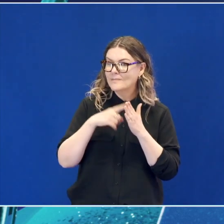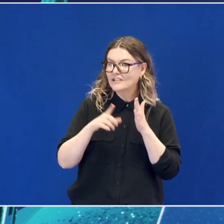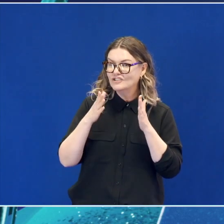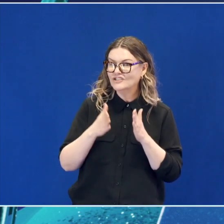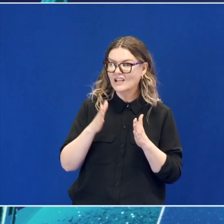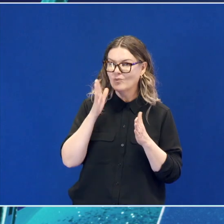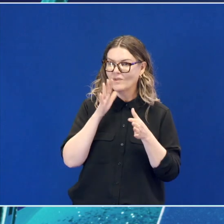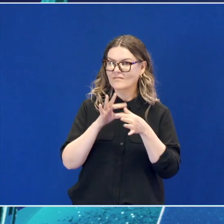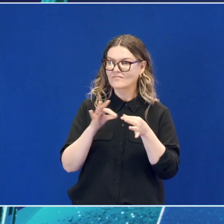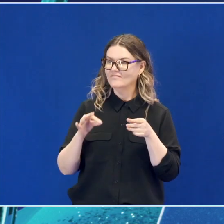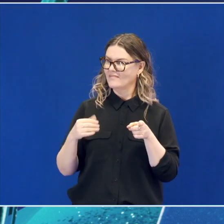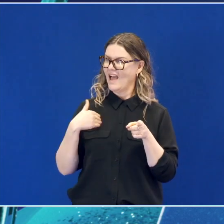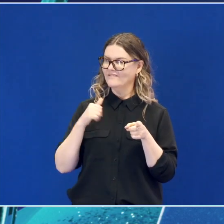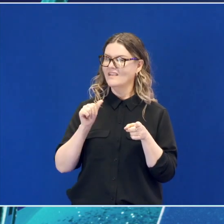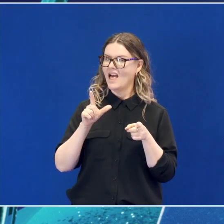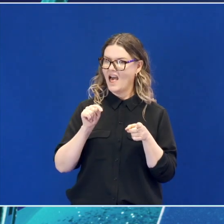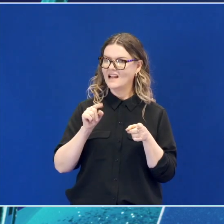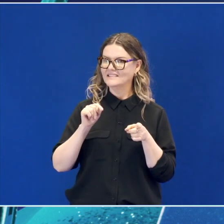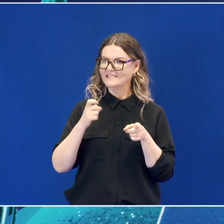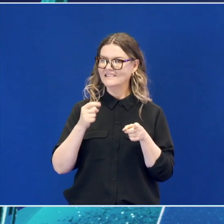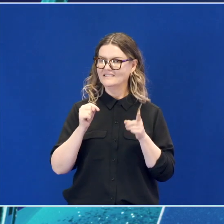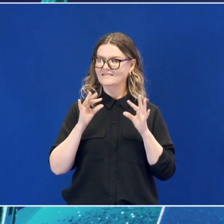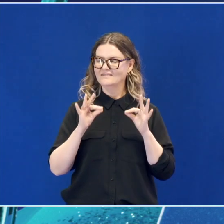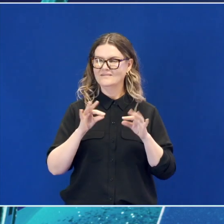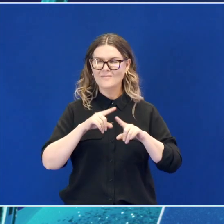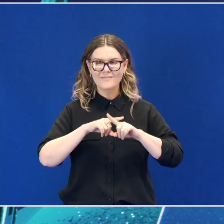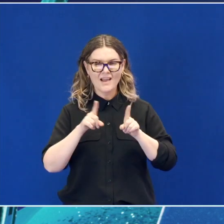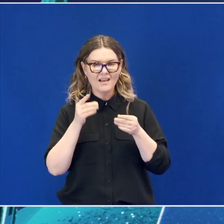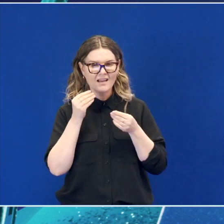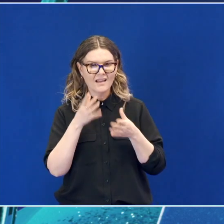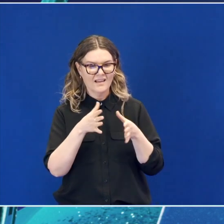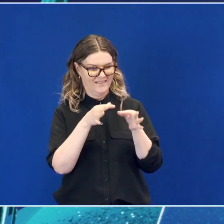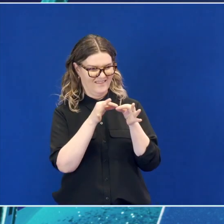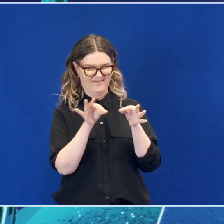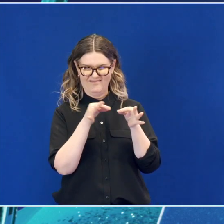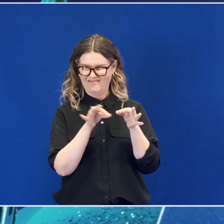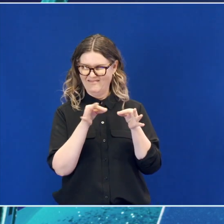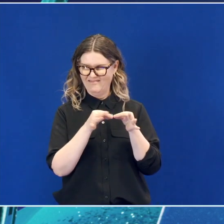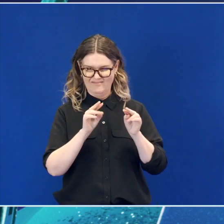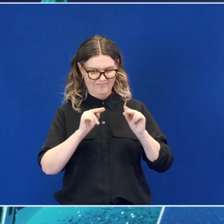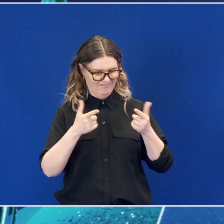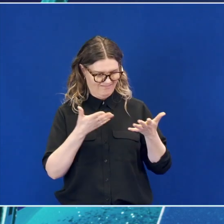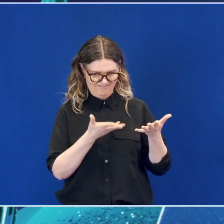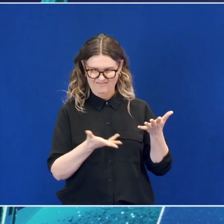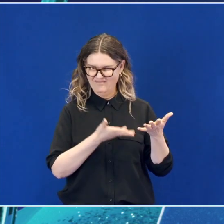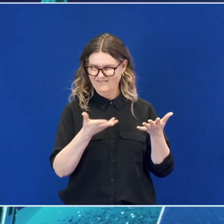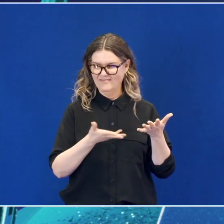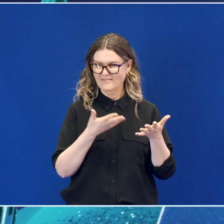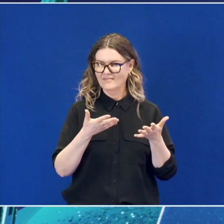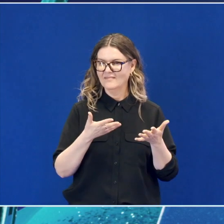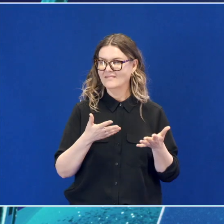But if the alt text isn't meaningful, then what's the point of having alt text to begin with?